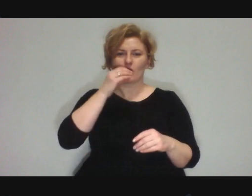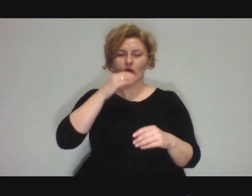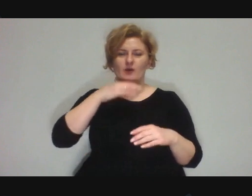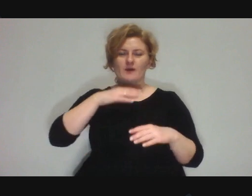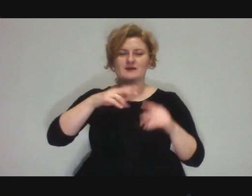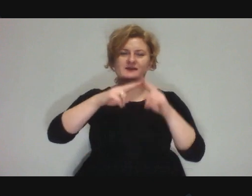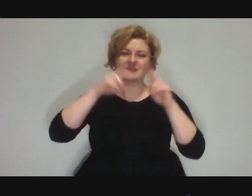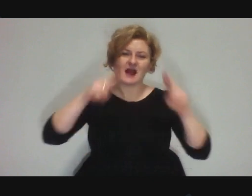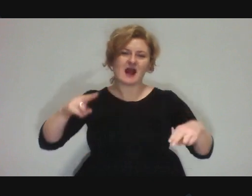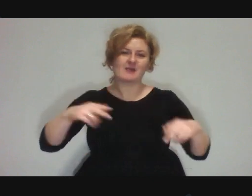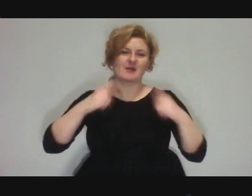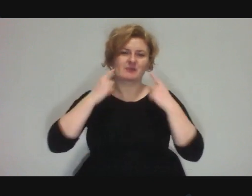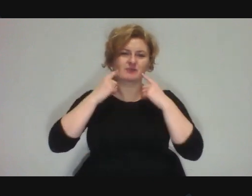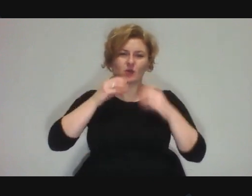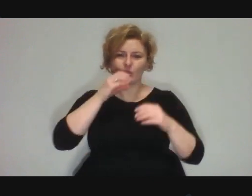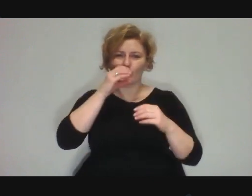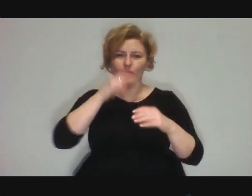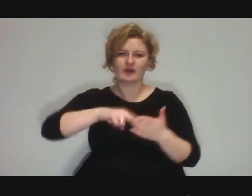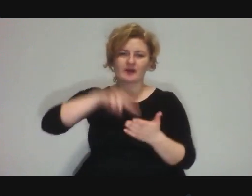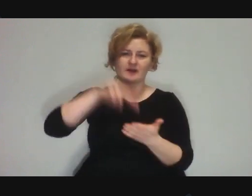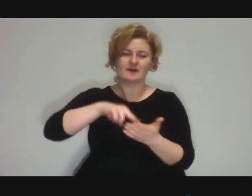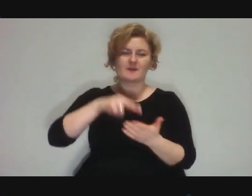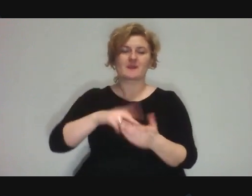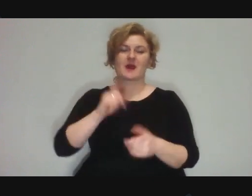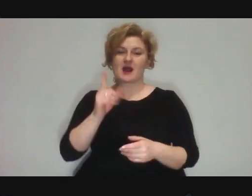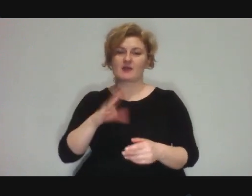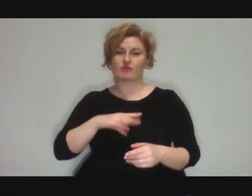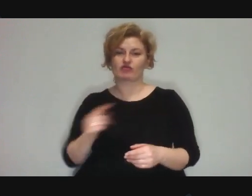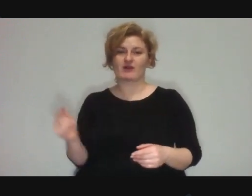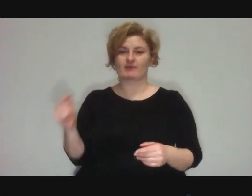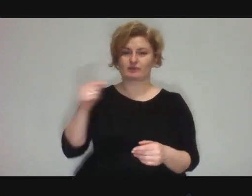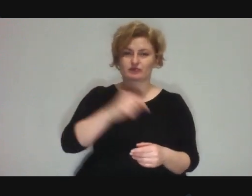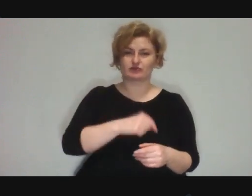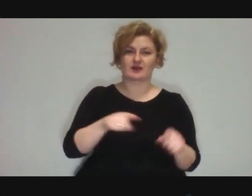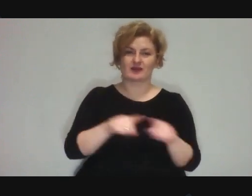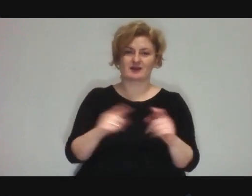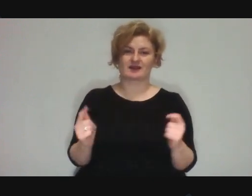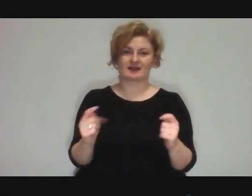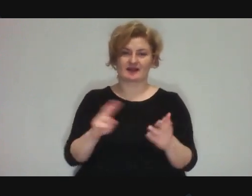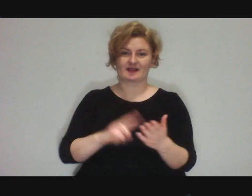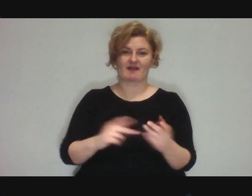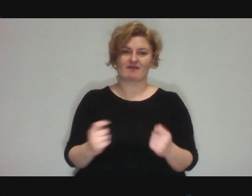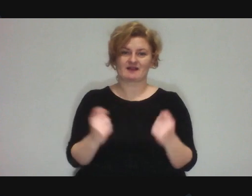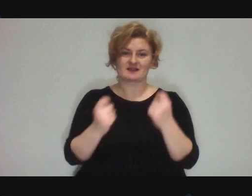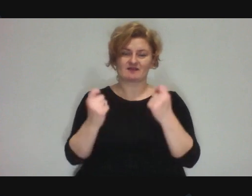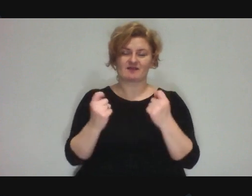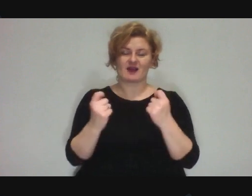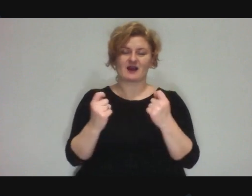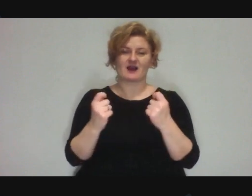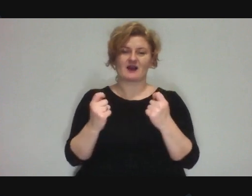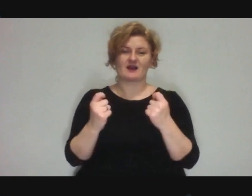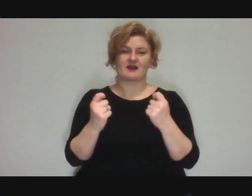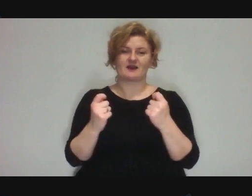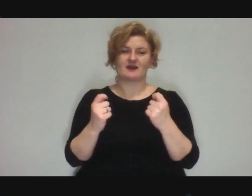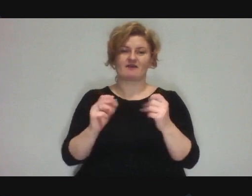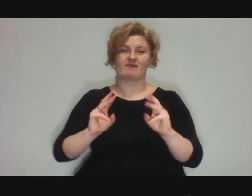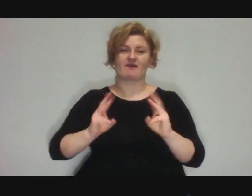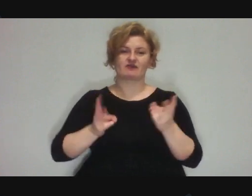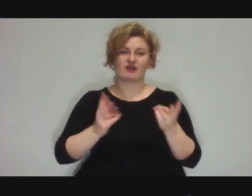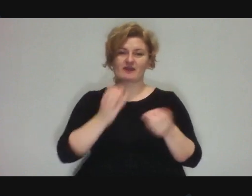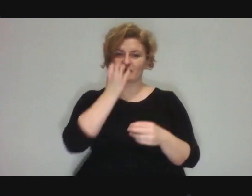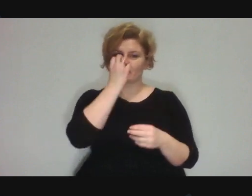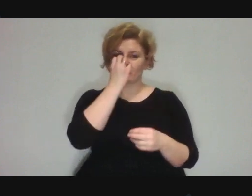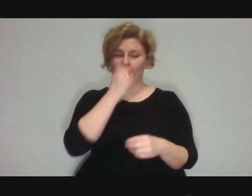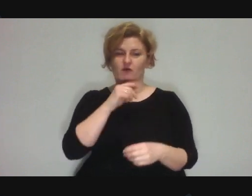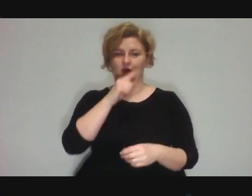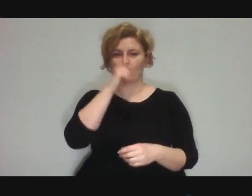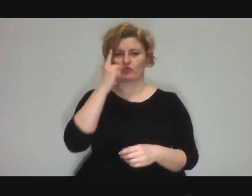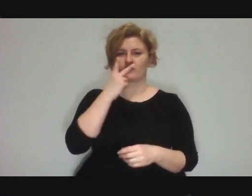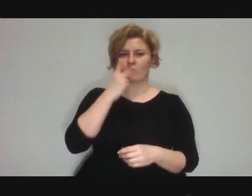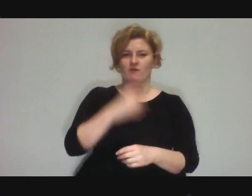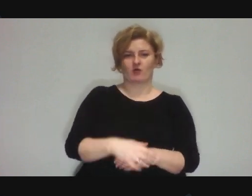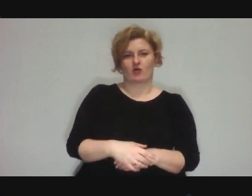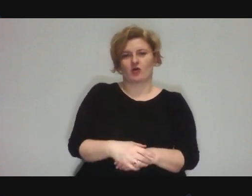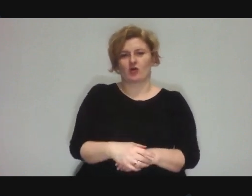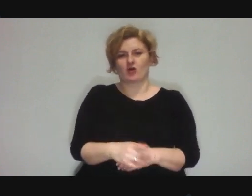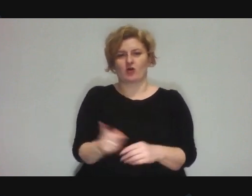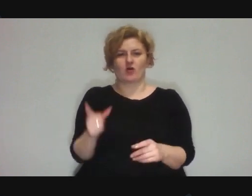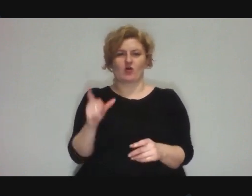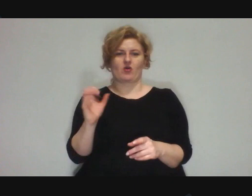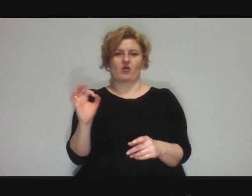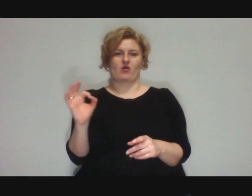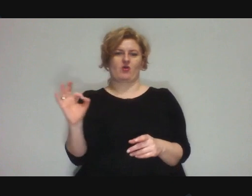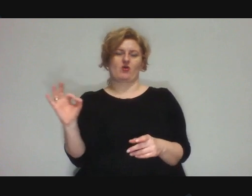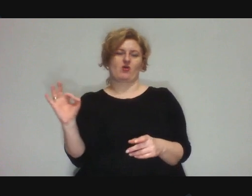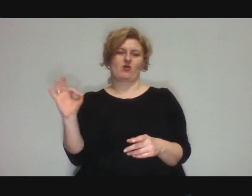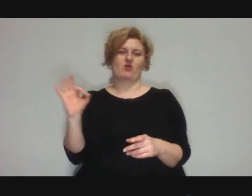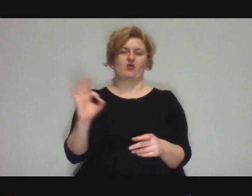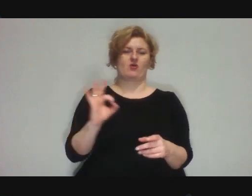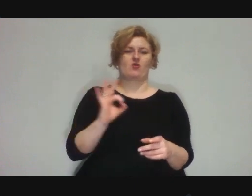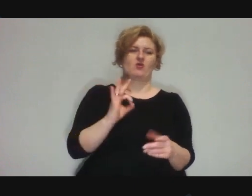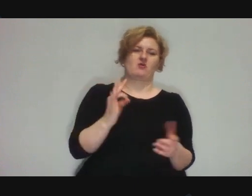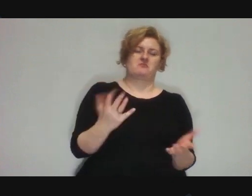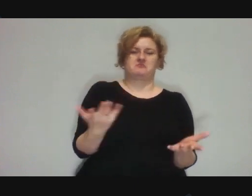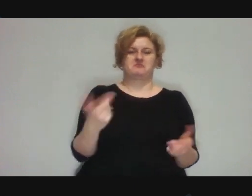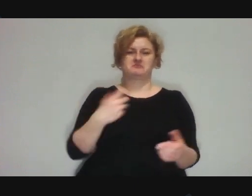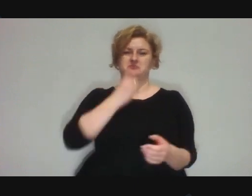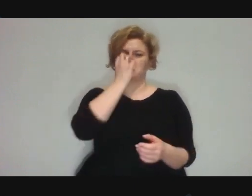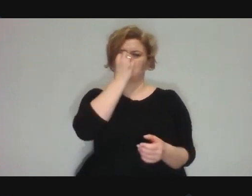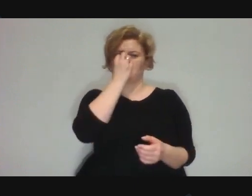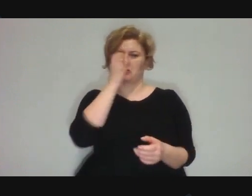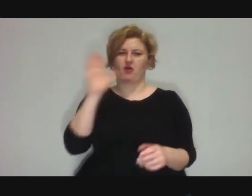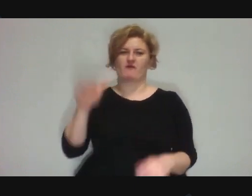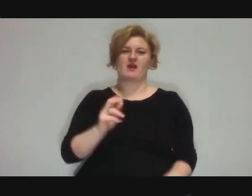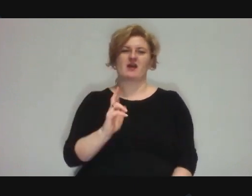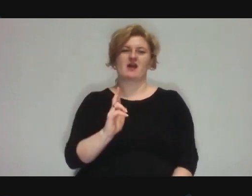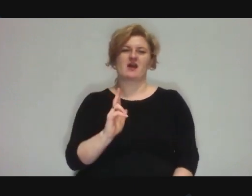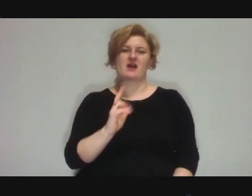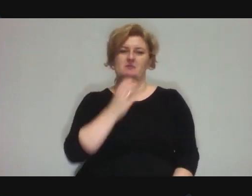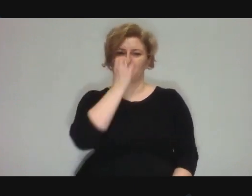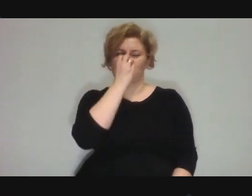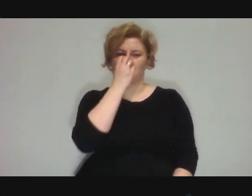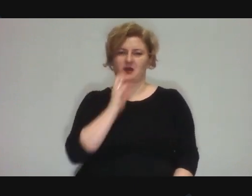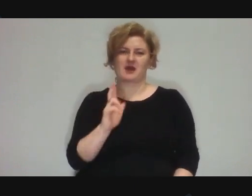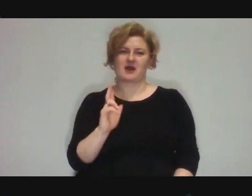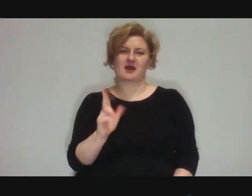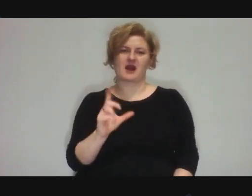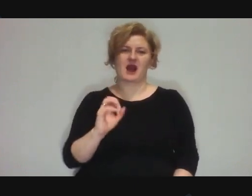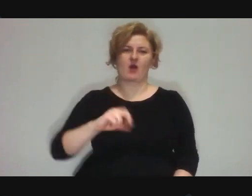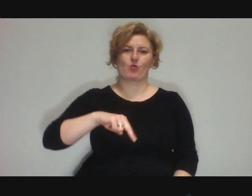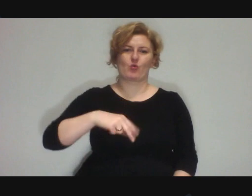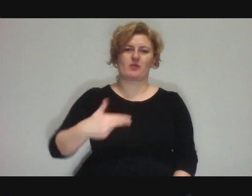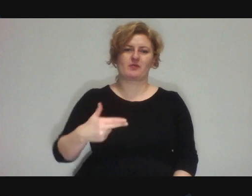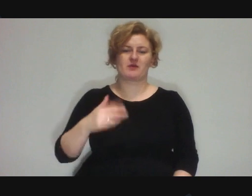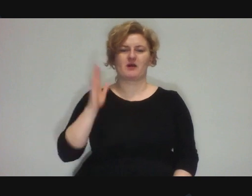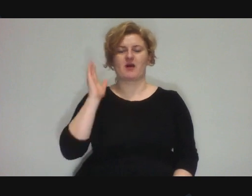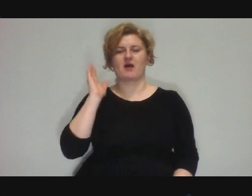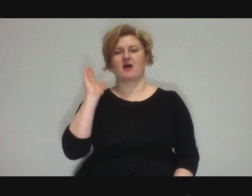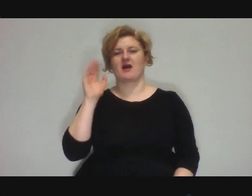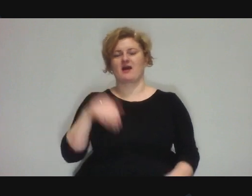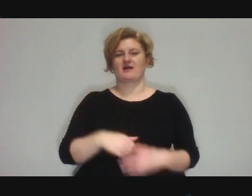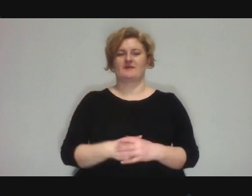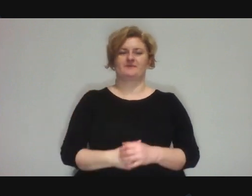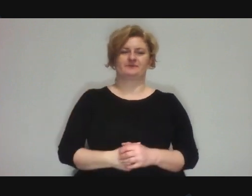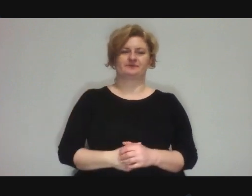you can also come with circus workshops and then someone can say "oooo! Commercial! These entertainers are just circus clowns! They want to get money out of people! They're just playing with children. It's silly!"